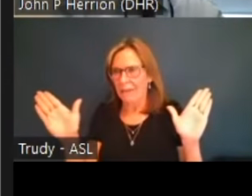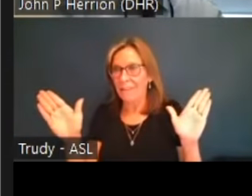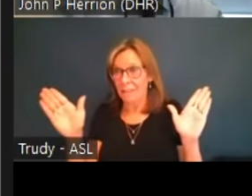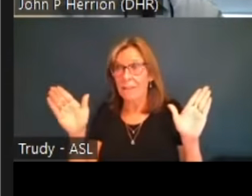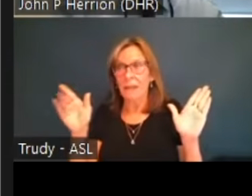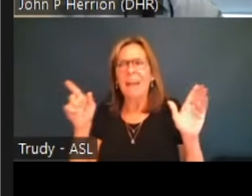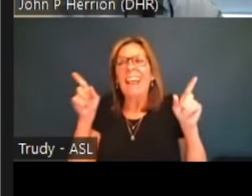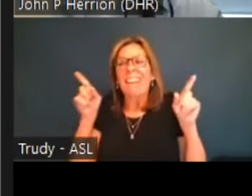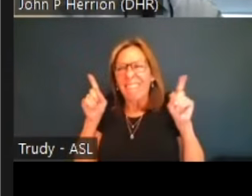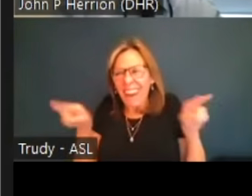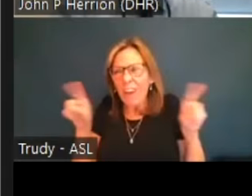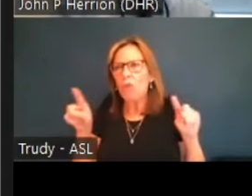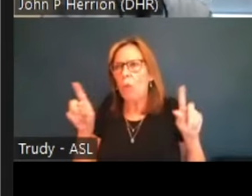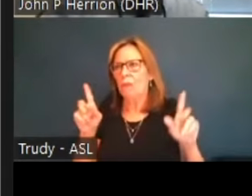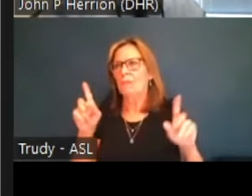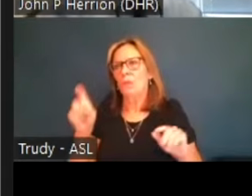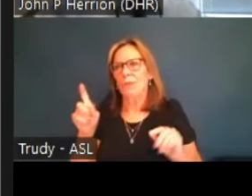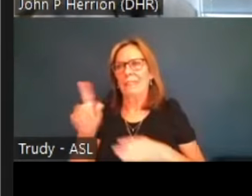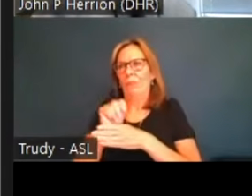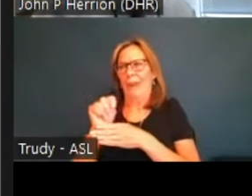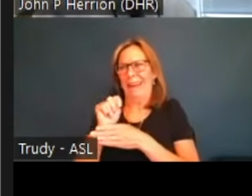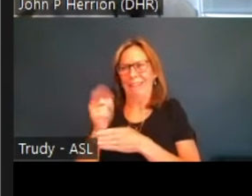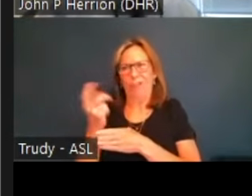or the places